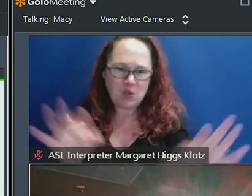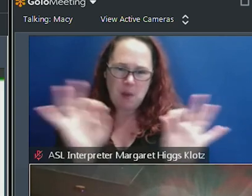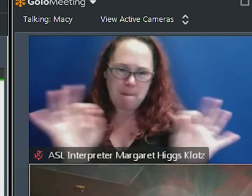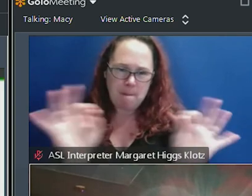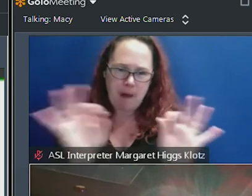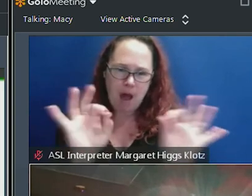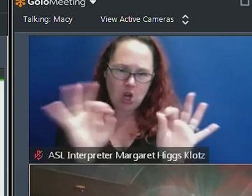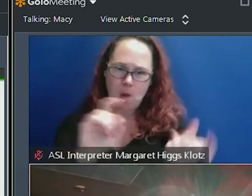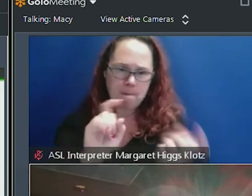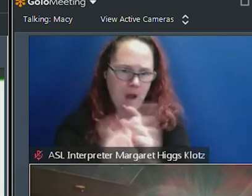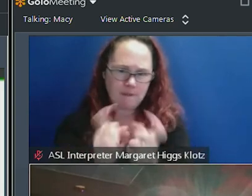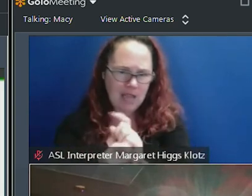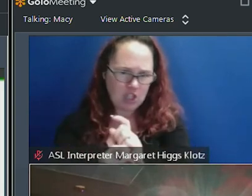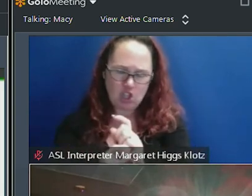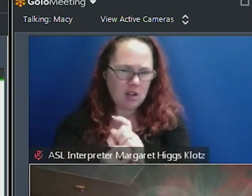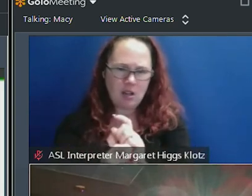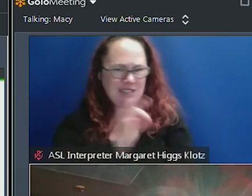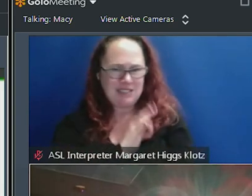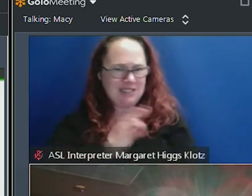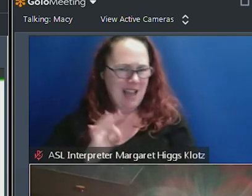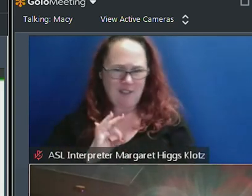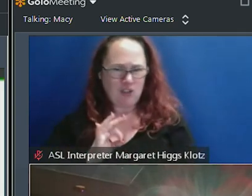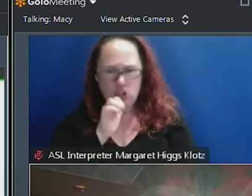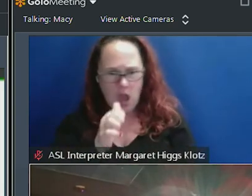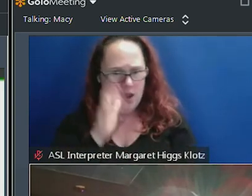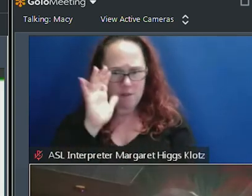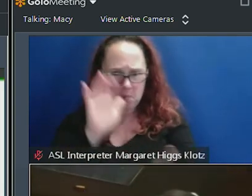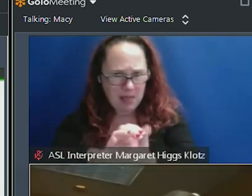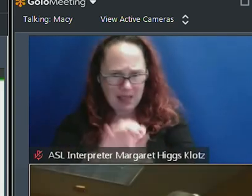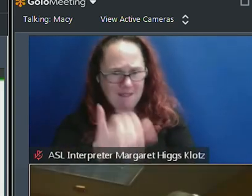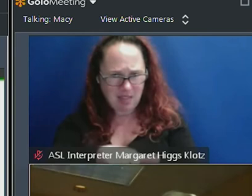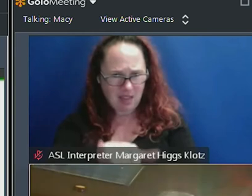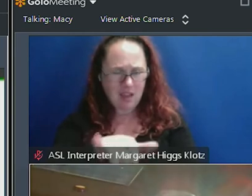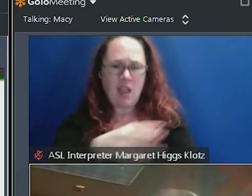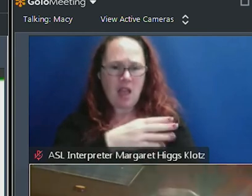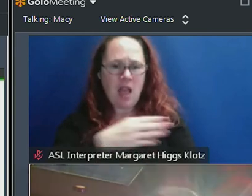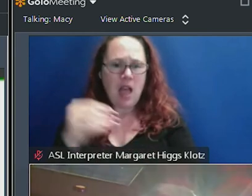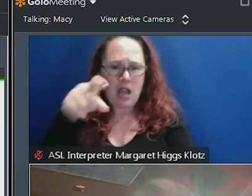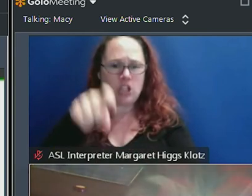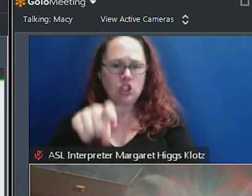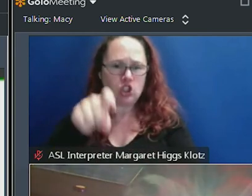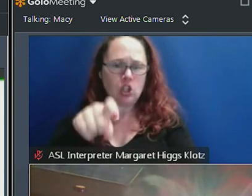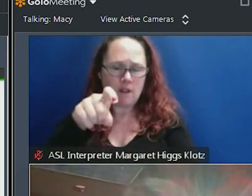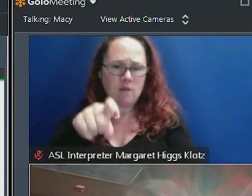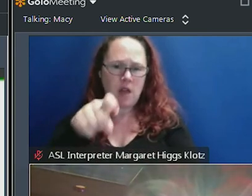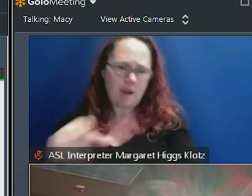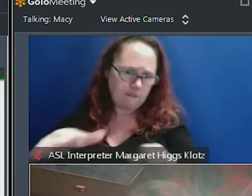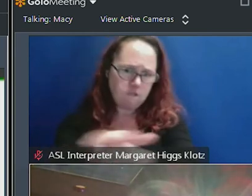There's no way staff should have treated as such. And it should have had a, a full review back then.